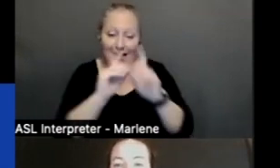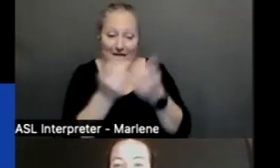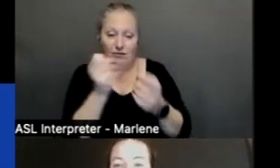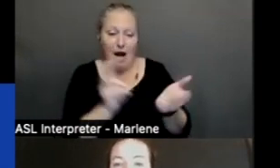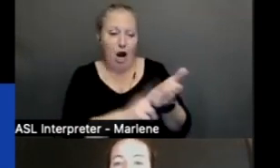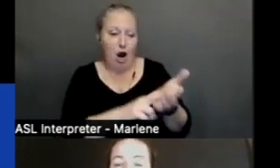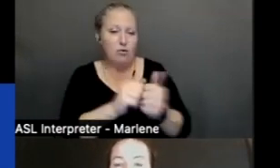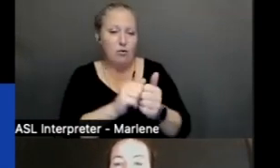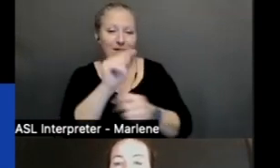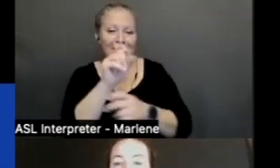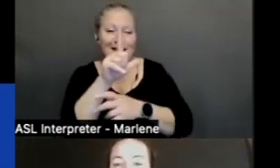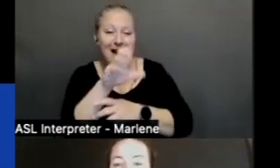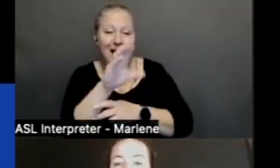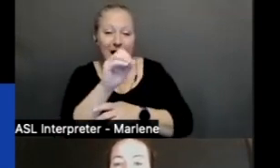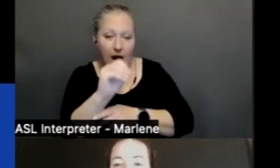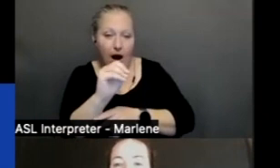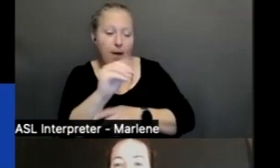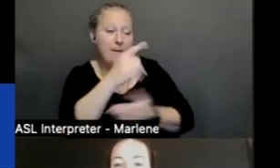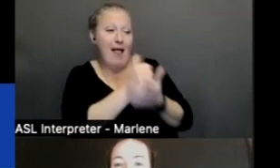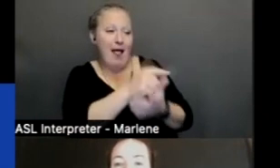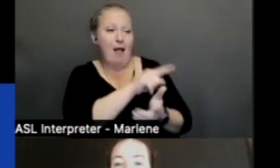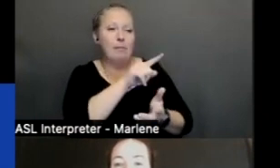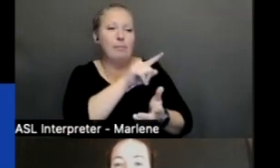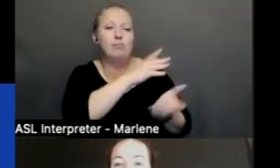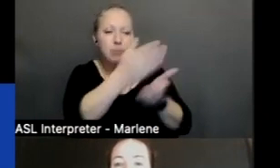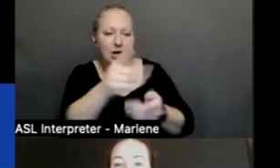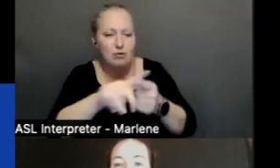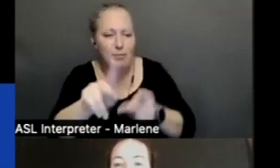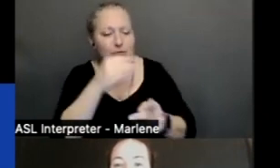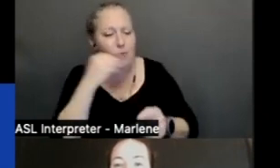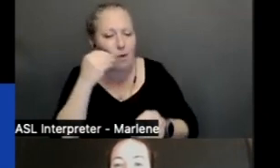those telecoms to get that into the homes. So I think that's a nice leverage as well through UCF.